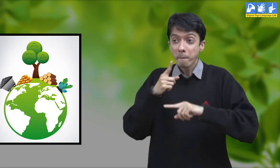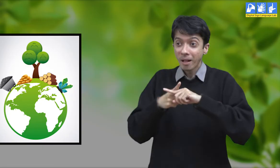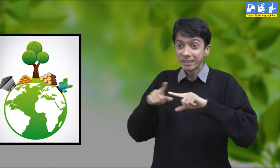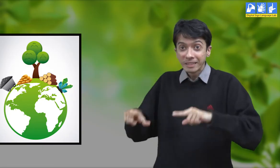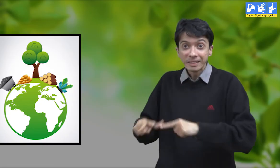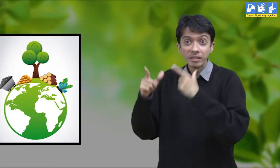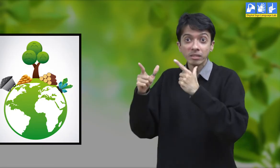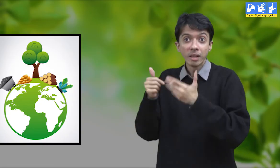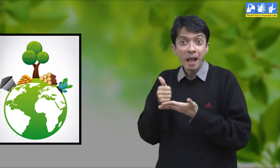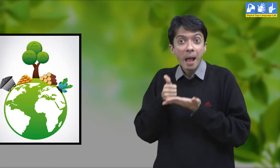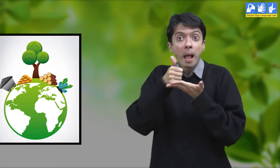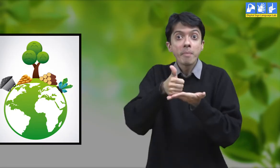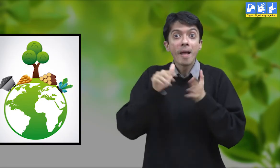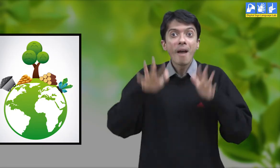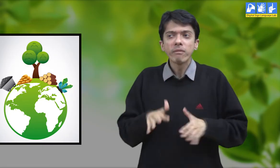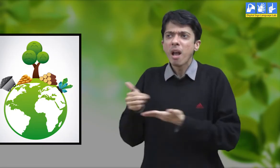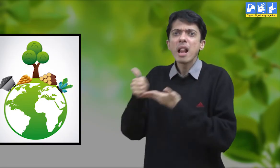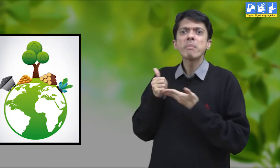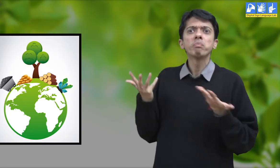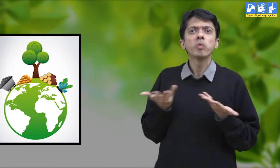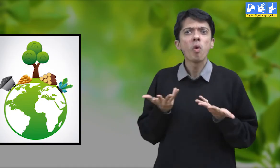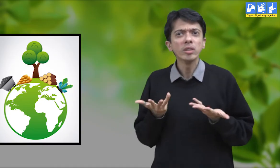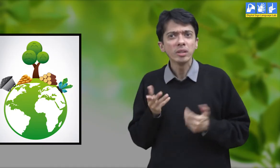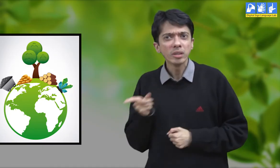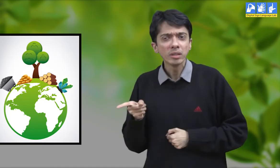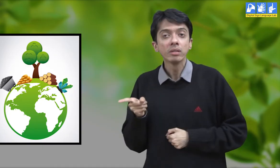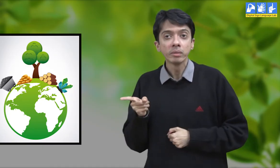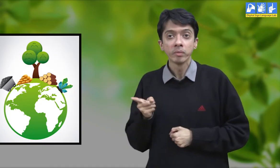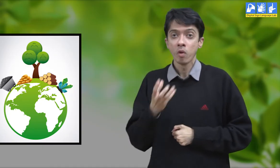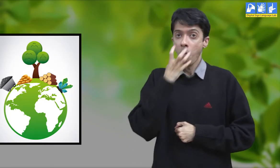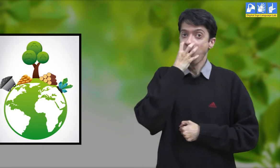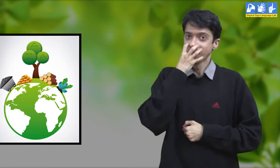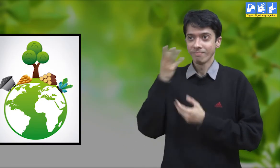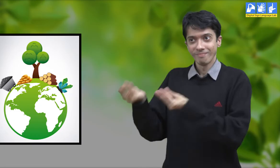Because trees are very useful to us. What do we get from the trees?